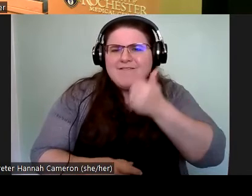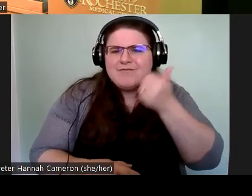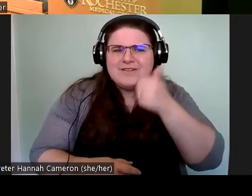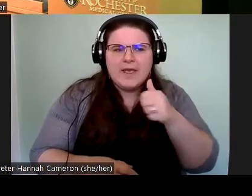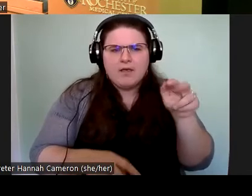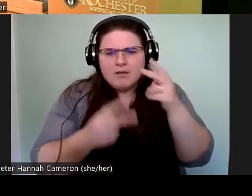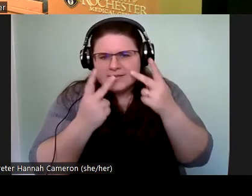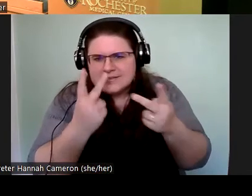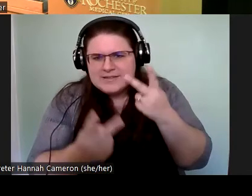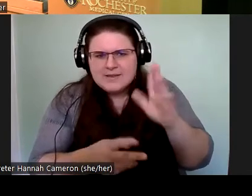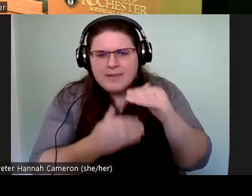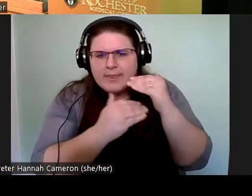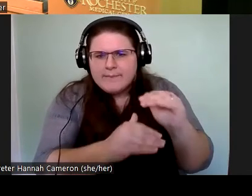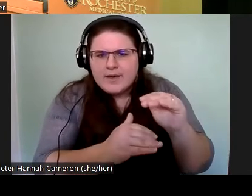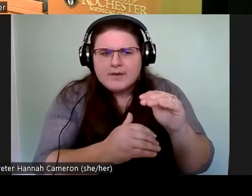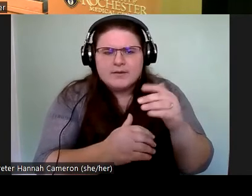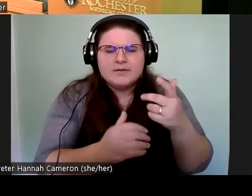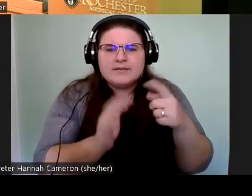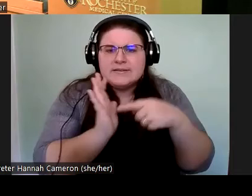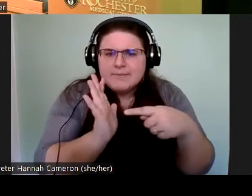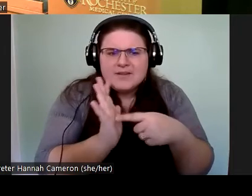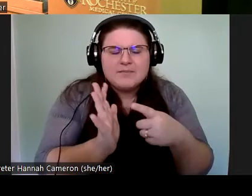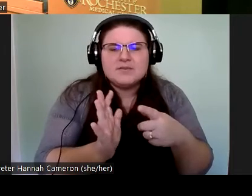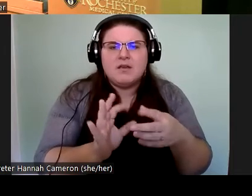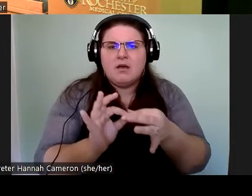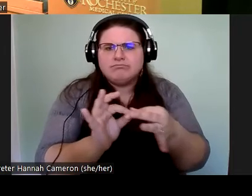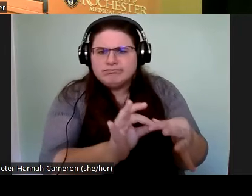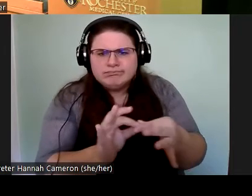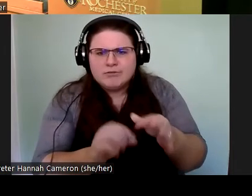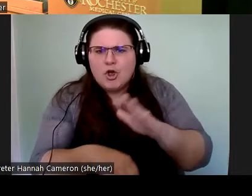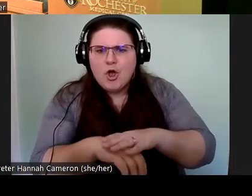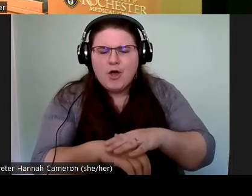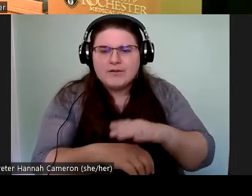was limiting you know his ability to relate to his kids and impacting his job and I needed to share